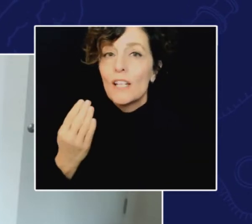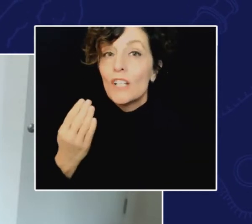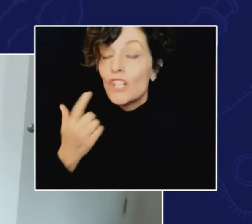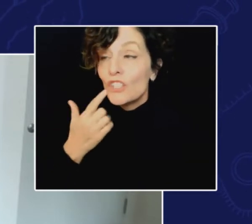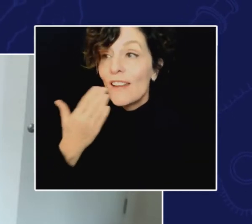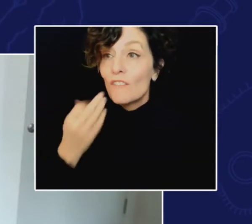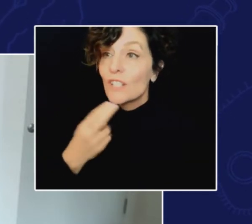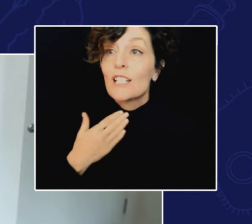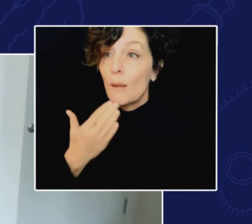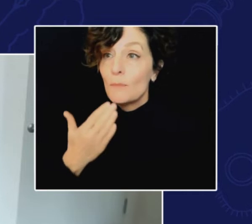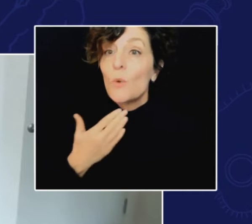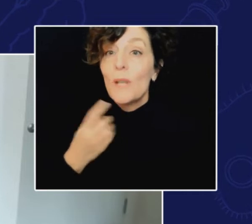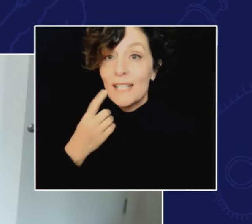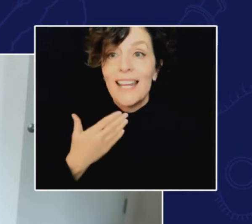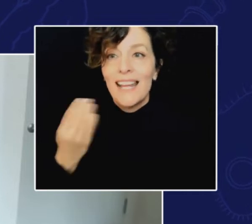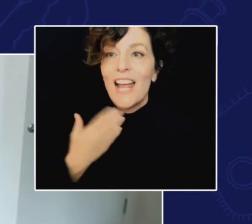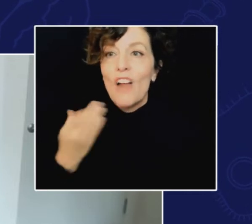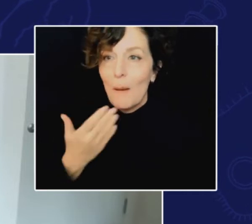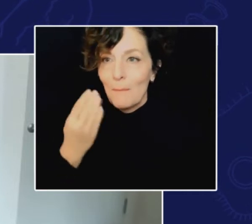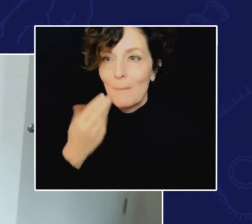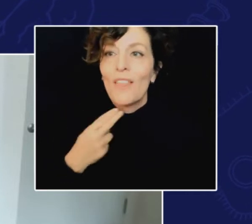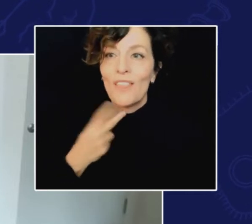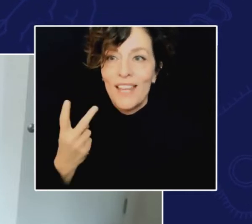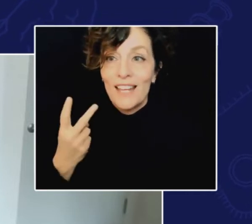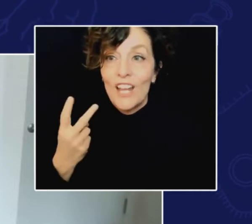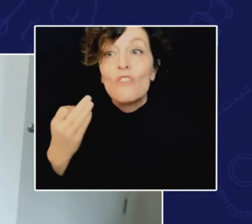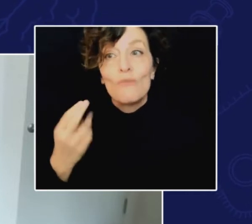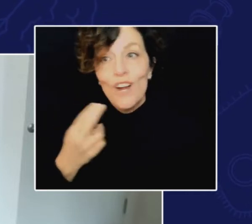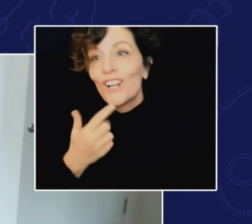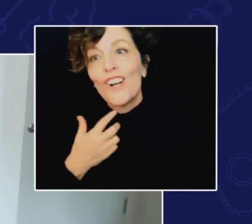when she first came to Indiana, I remember thinking -- recalling